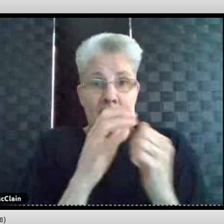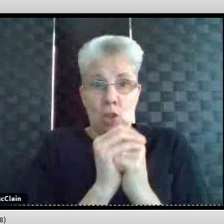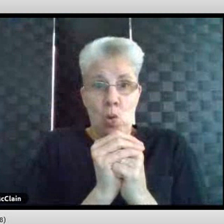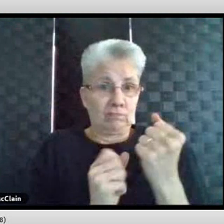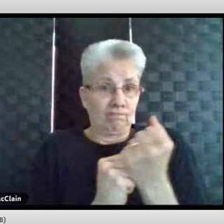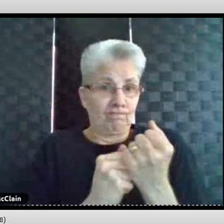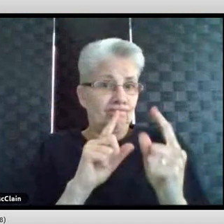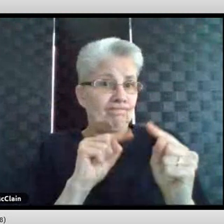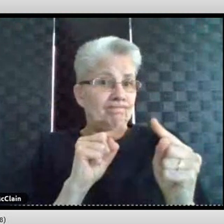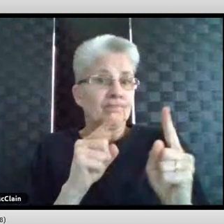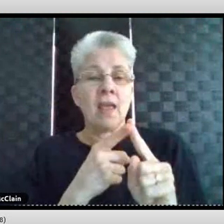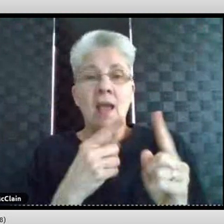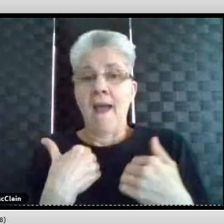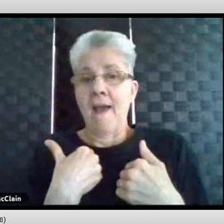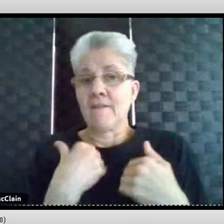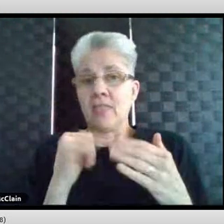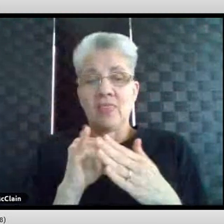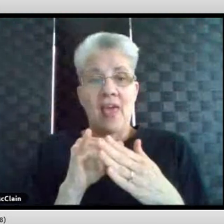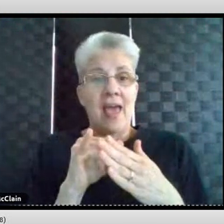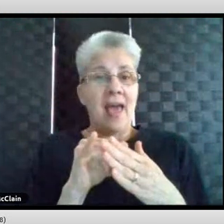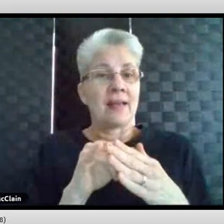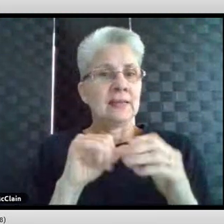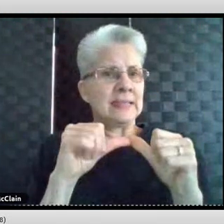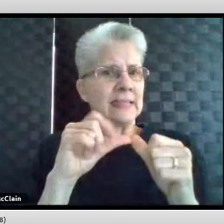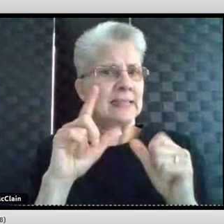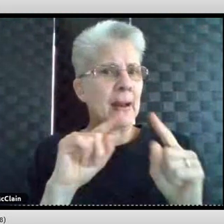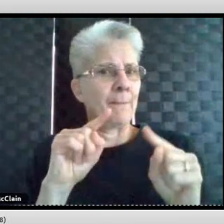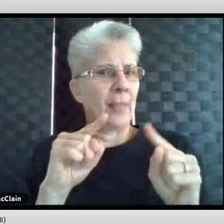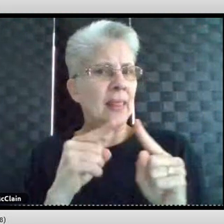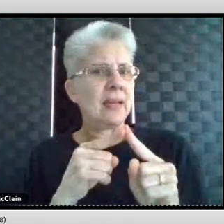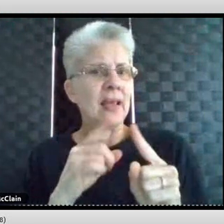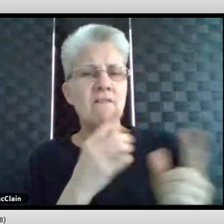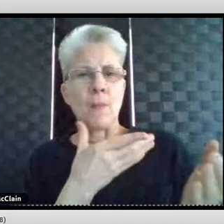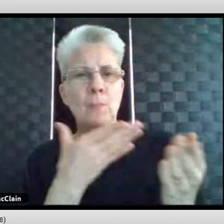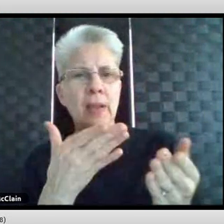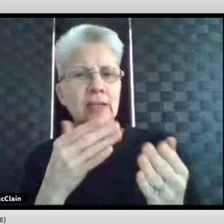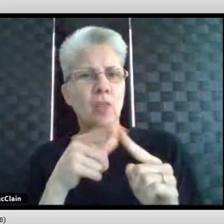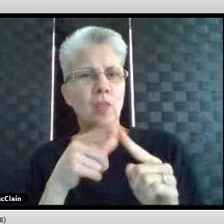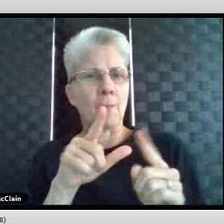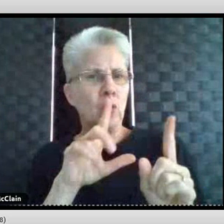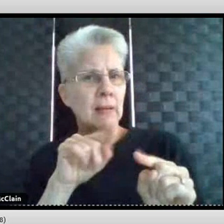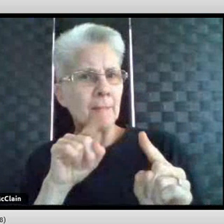and we don't have that sustainability factor of bringing them into our libraries,